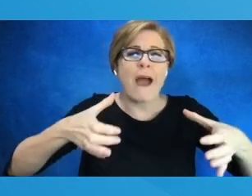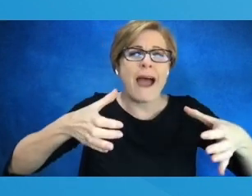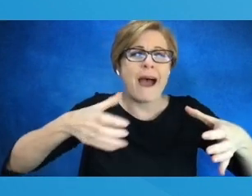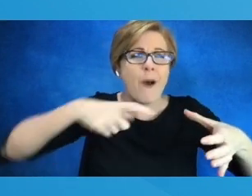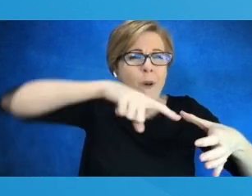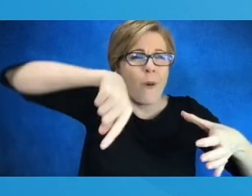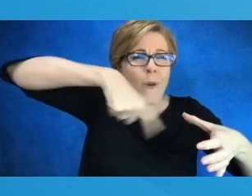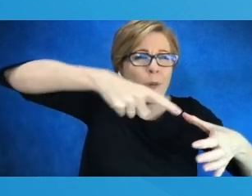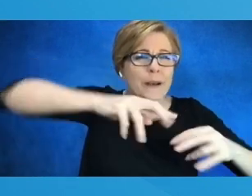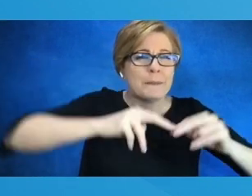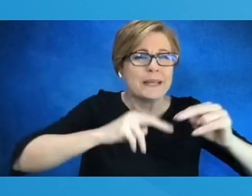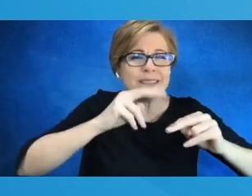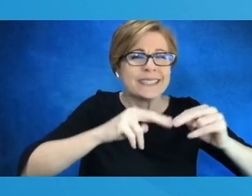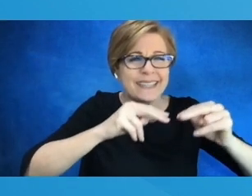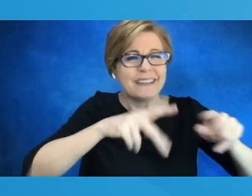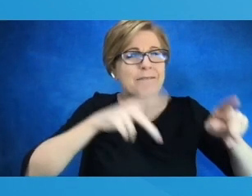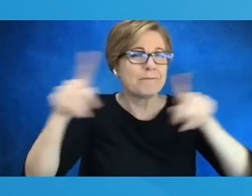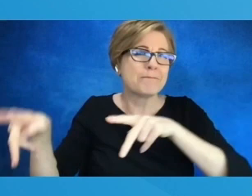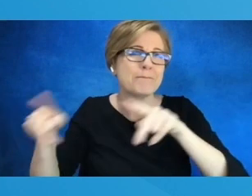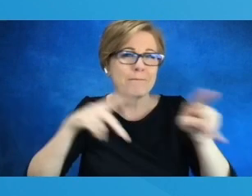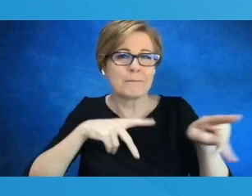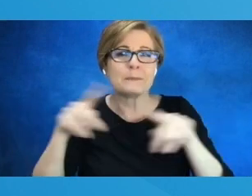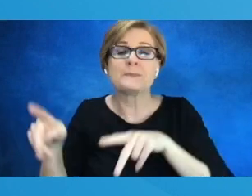Next slide, please.